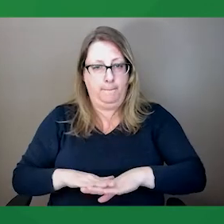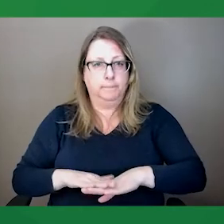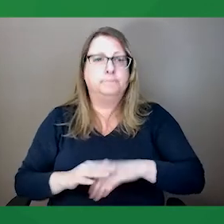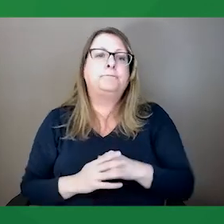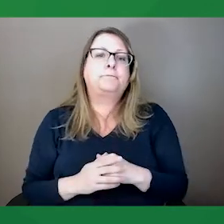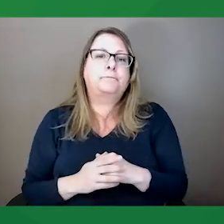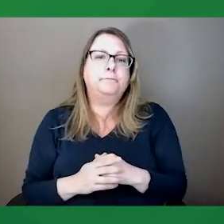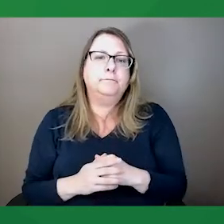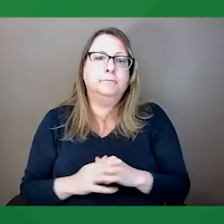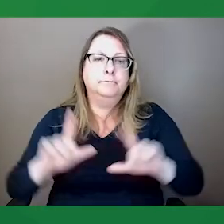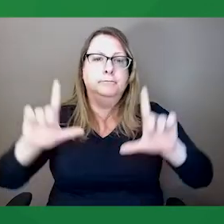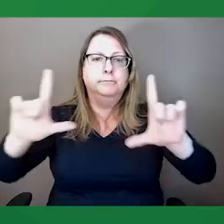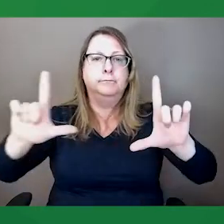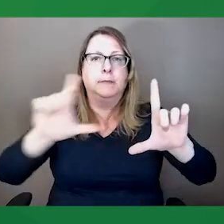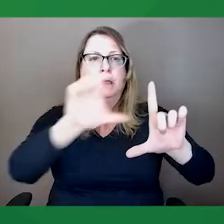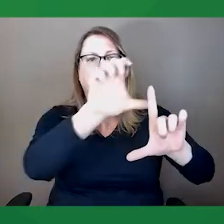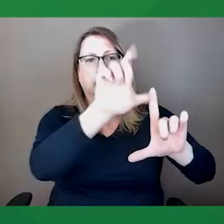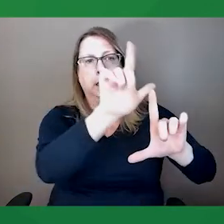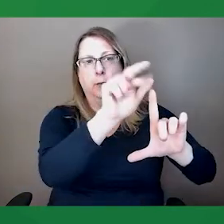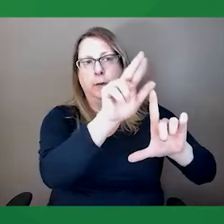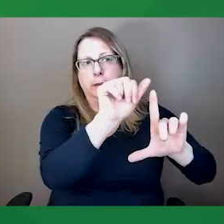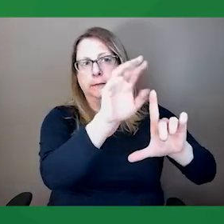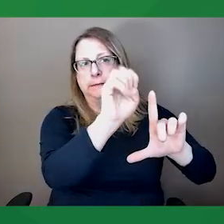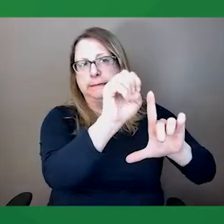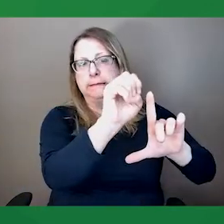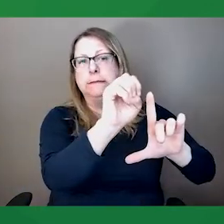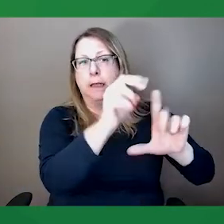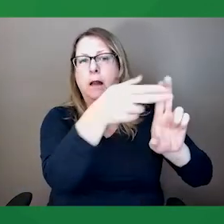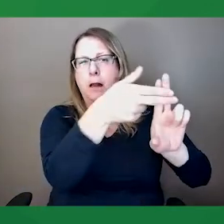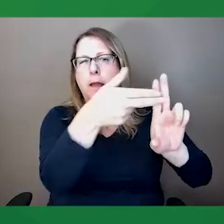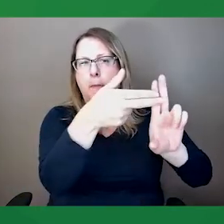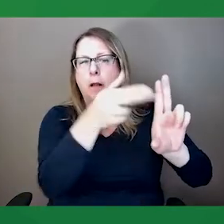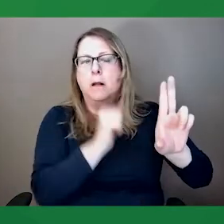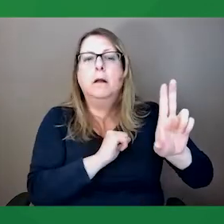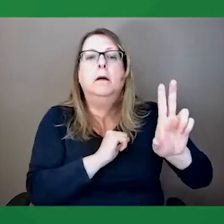We have a clearance label. Behind it, there is an image.